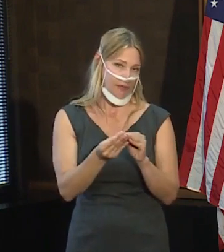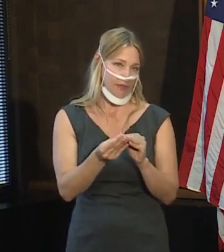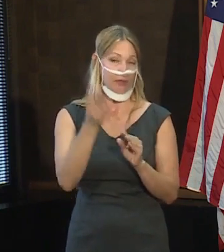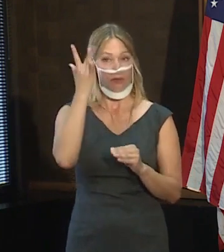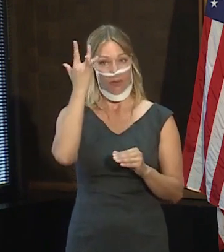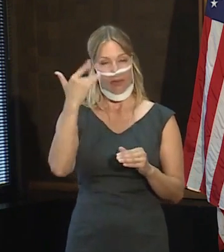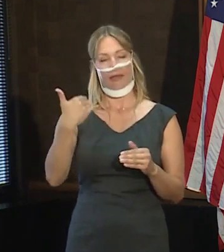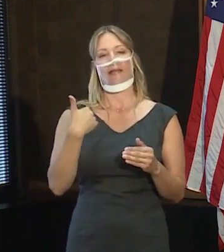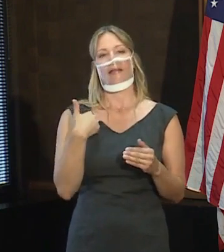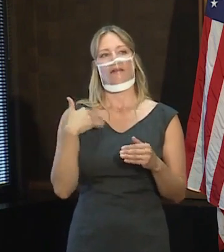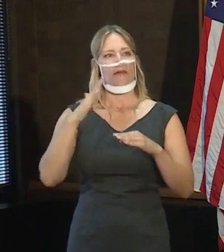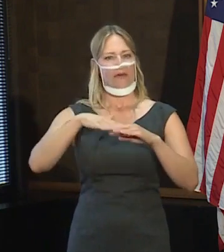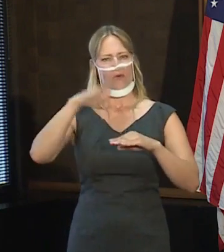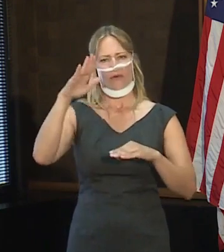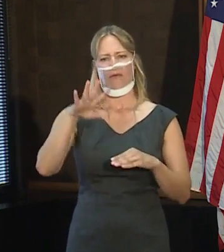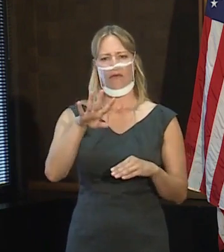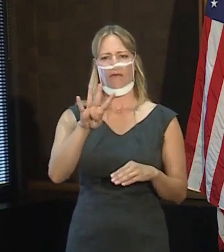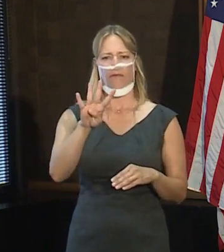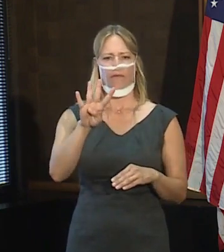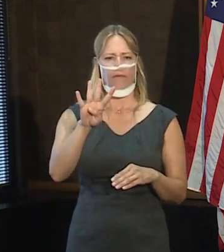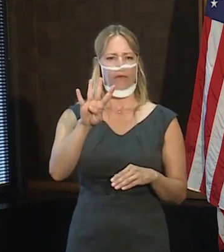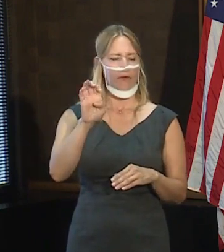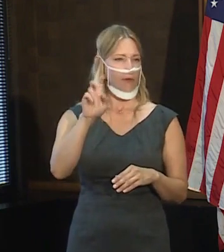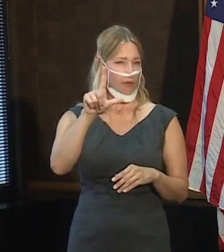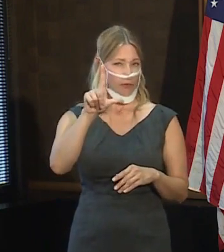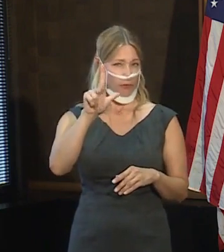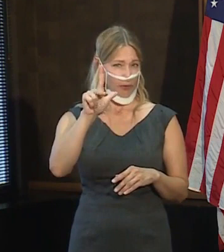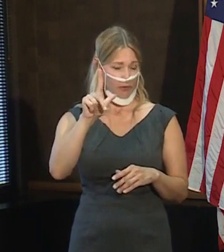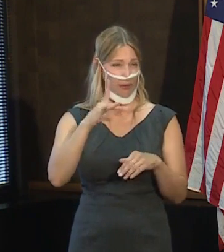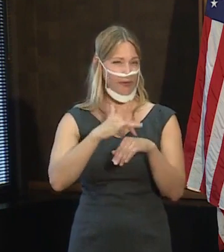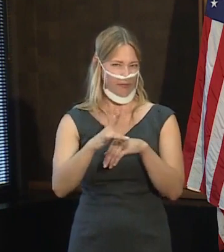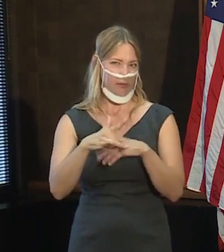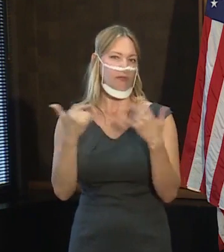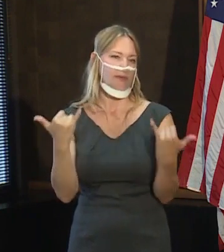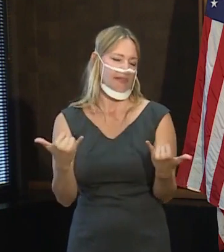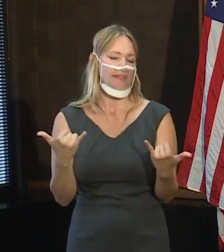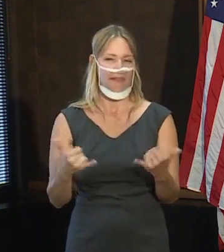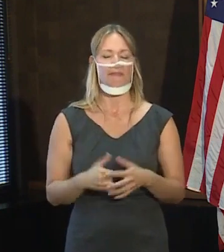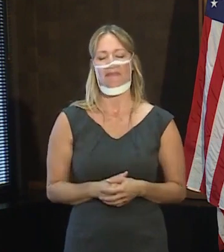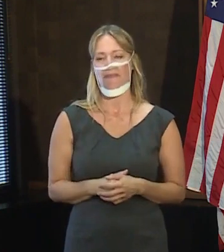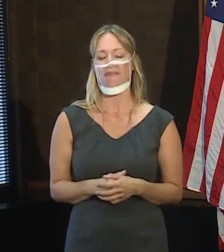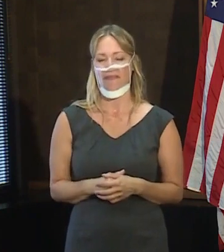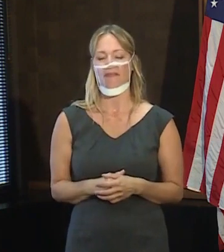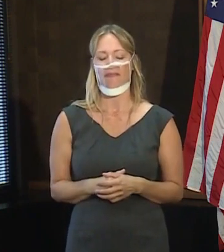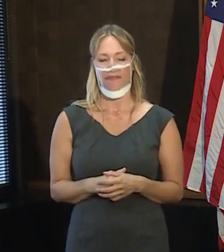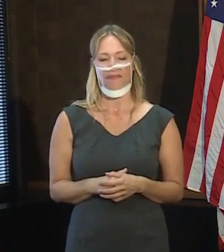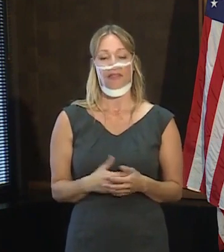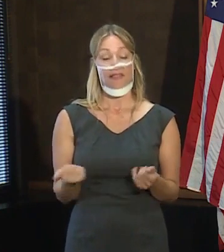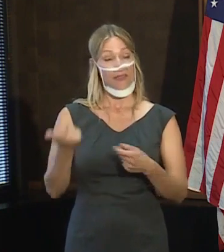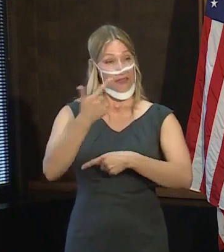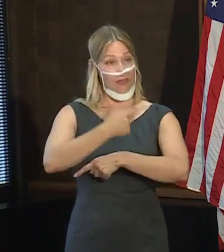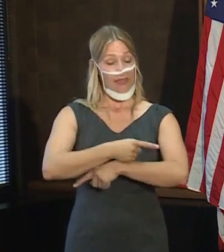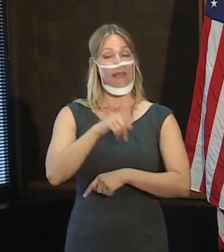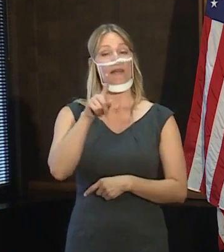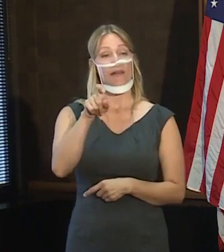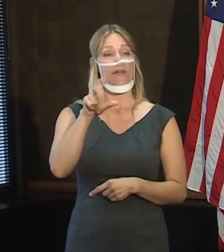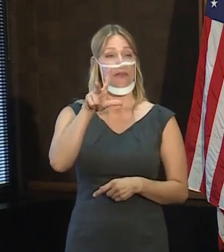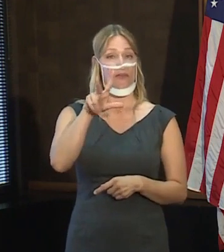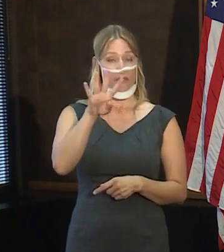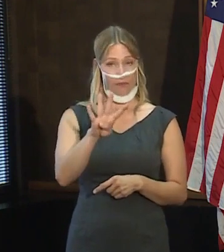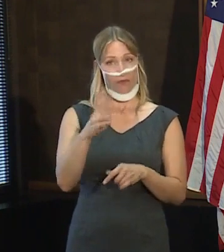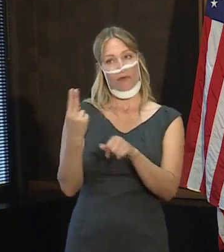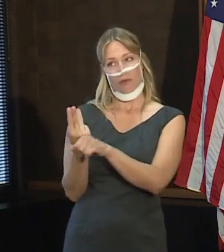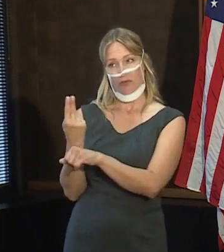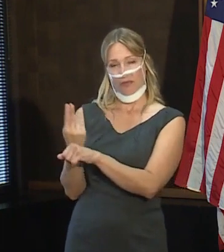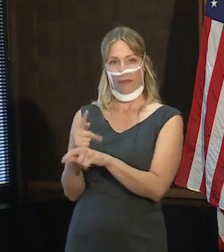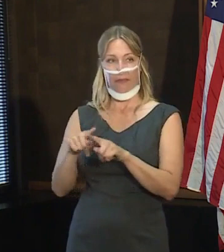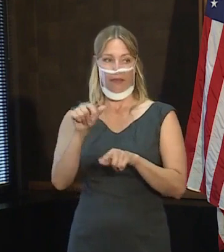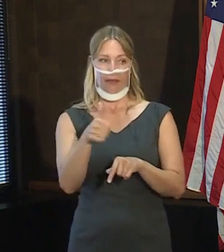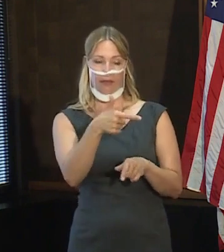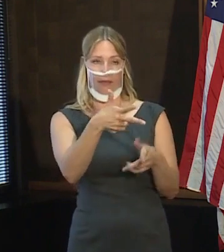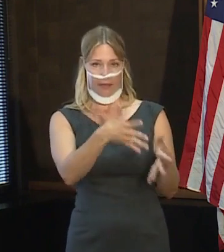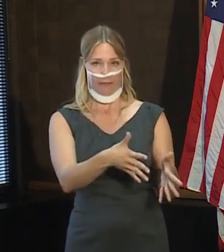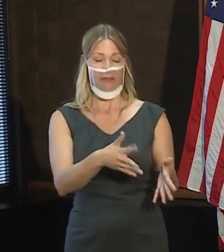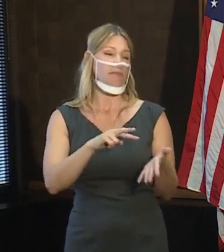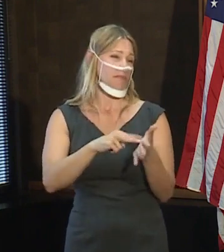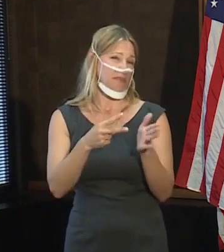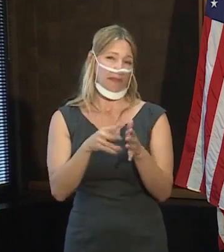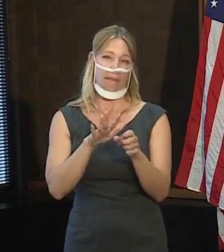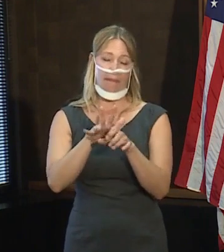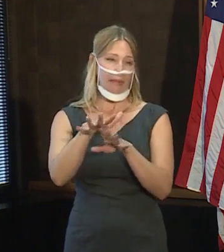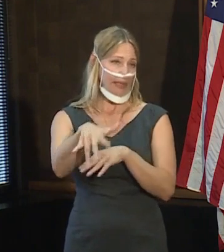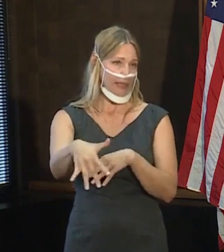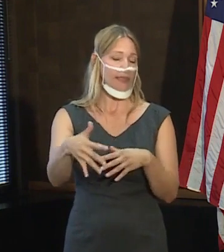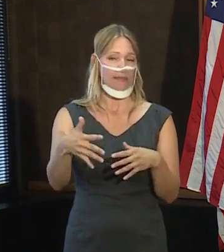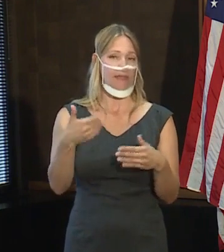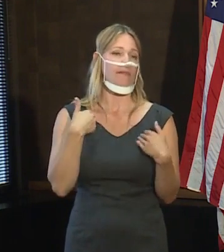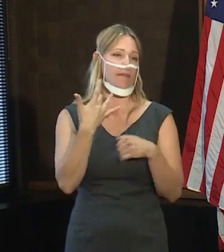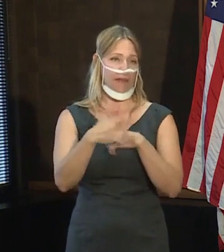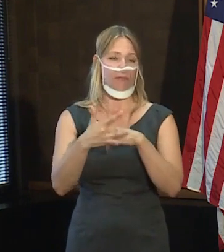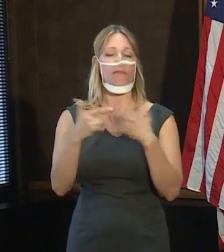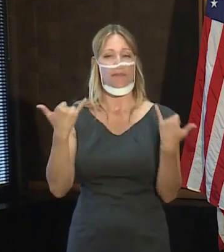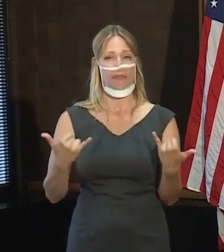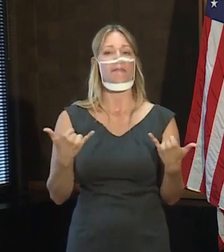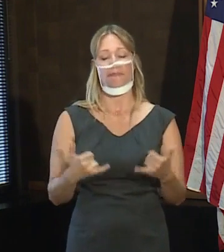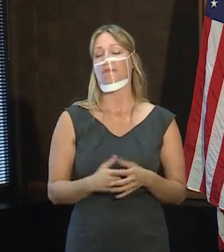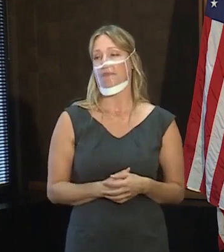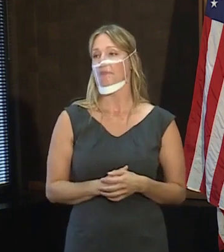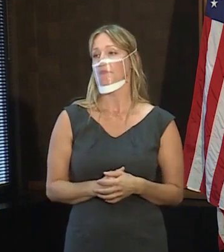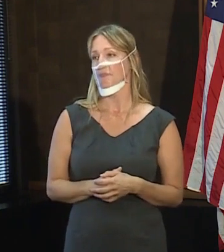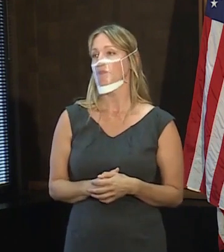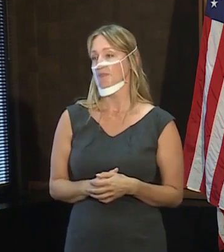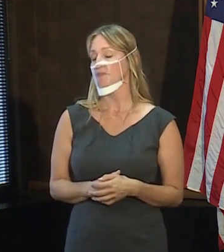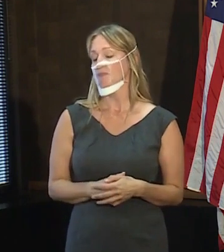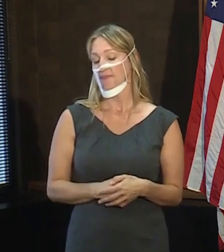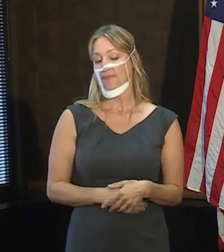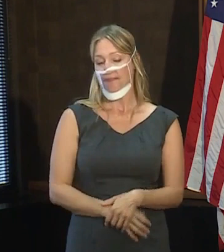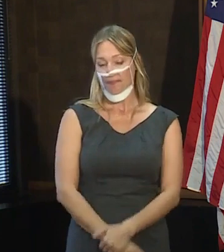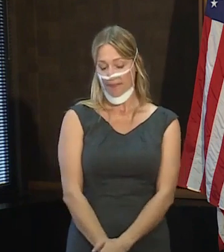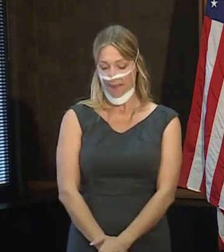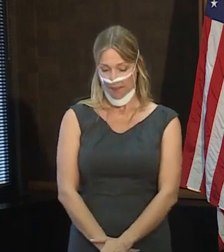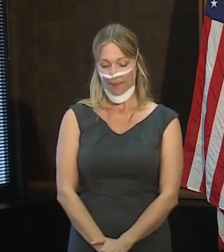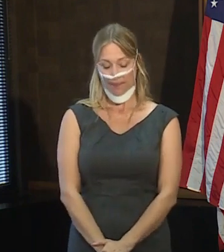I’M NOT EVEN GOING TO SHARE THE NUMBERS WITH YOU ANYMORE BECAUSE WE HAVE MORE THAN FOUR HUNDRED AND TWENTY-THREE VENTILATORS AVAILABLE IN THIS COMMUNITY AND AS OF TODAY A HUNDR BEING USED